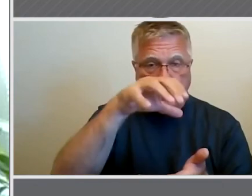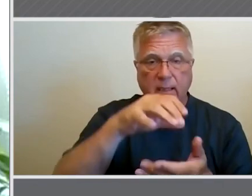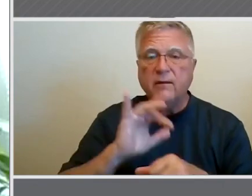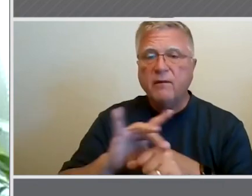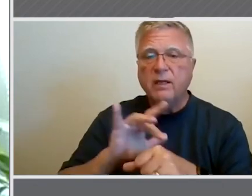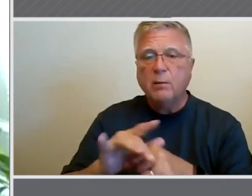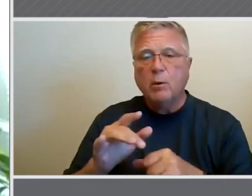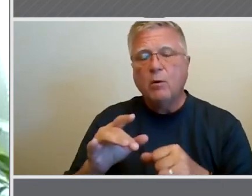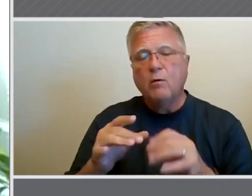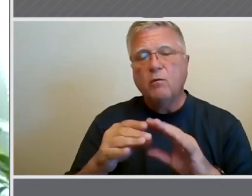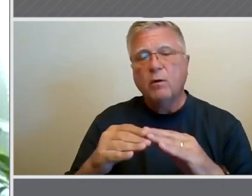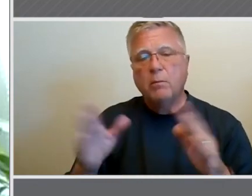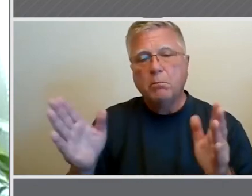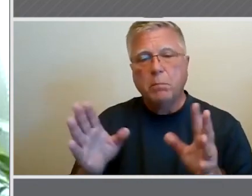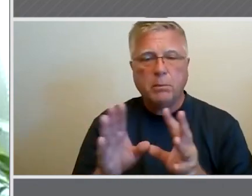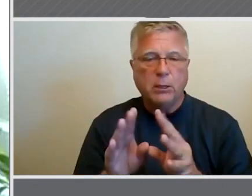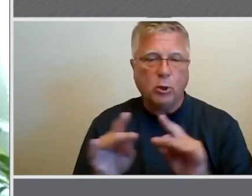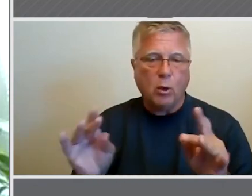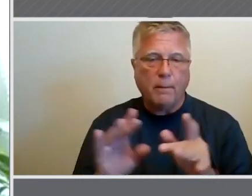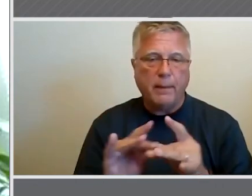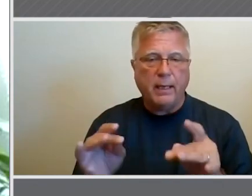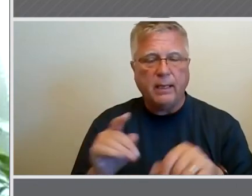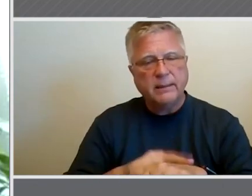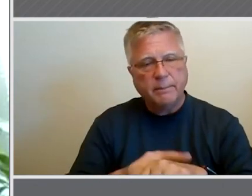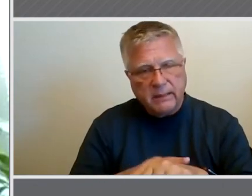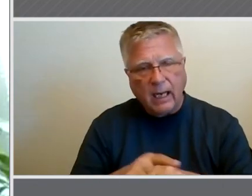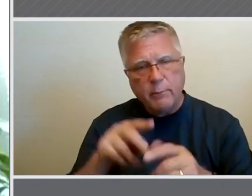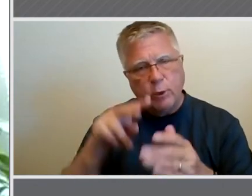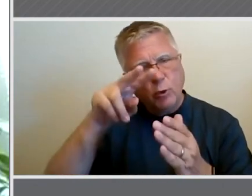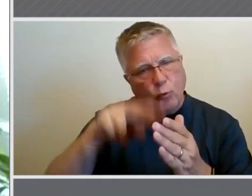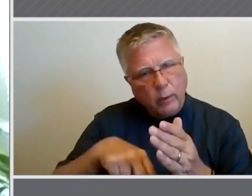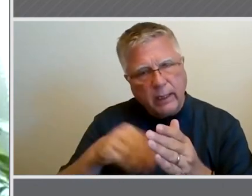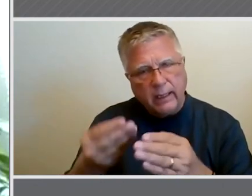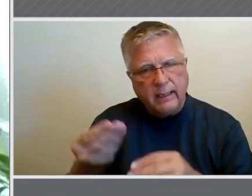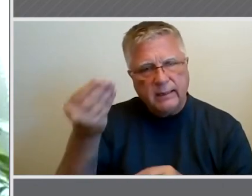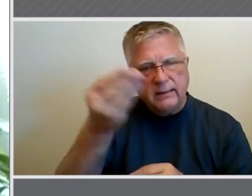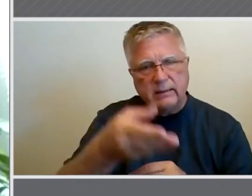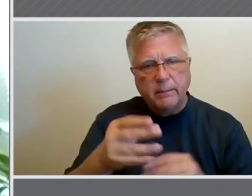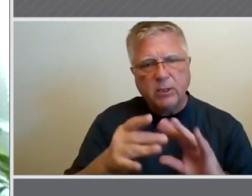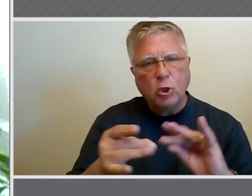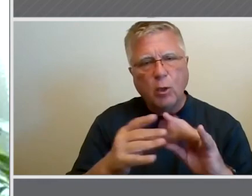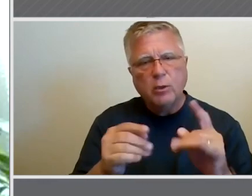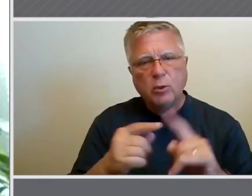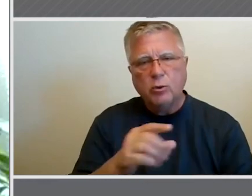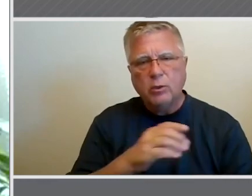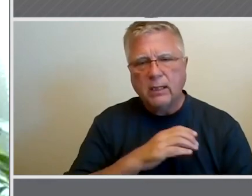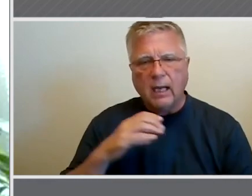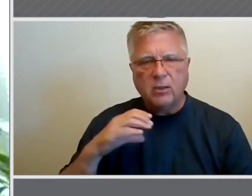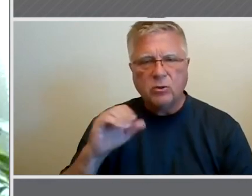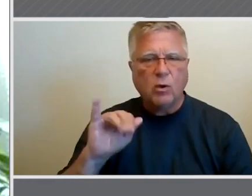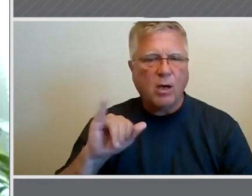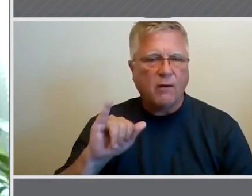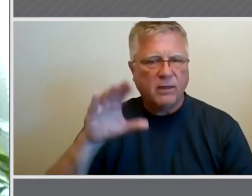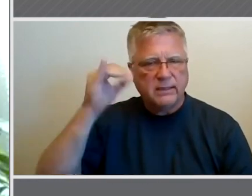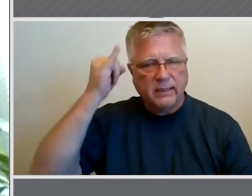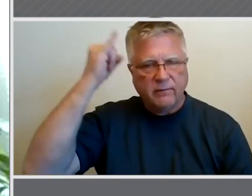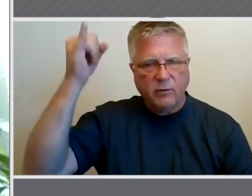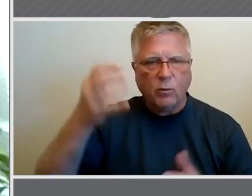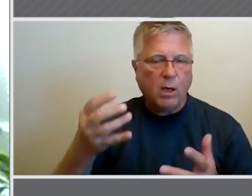be the period of time where you can read and, and, and submit comments to your council office if you wanted to, but just like the capital budget itself those